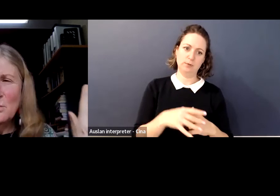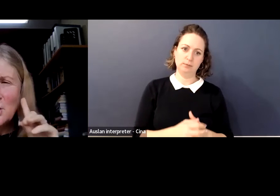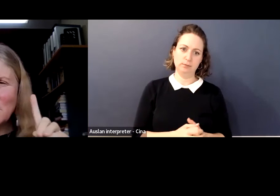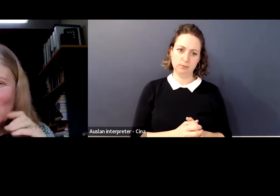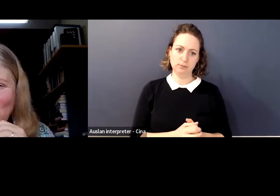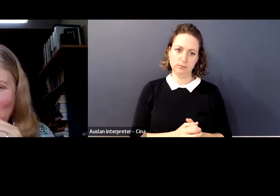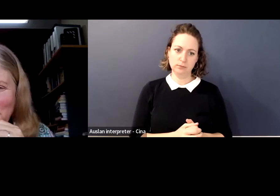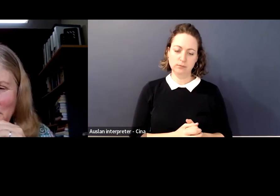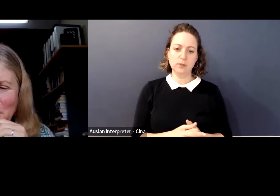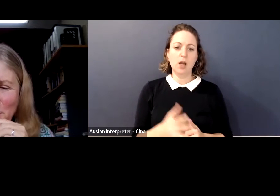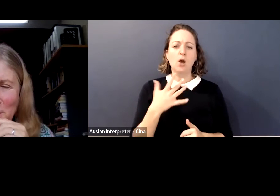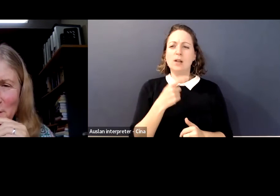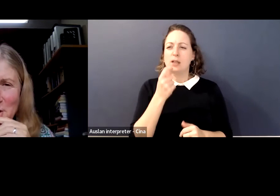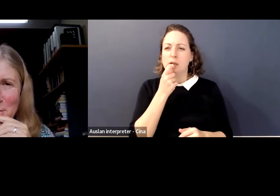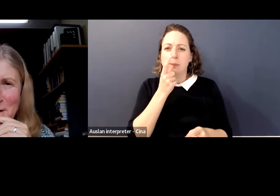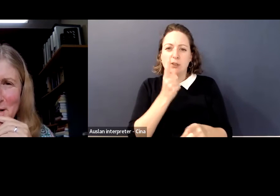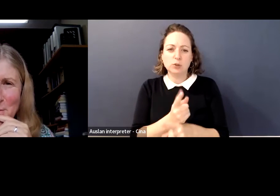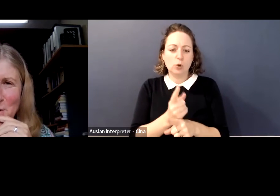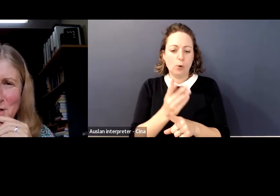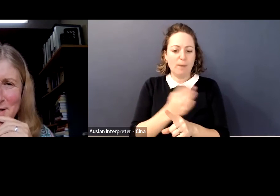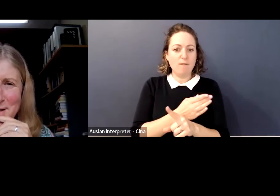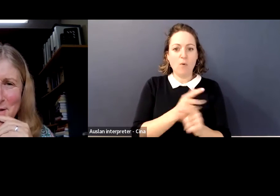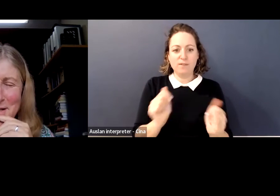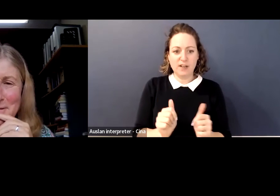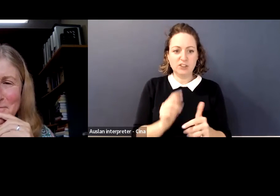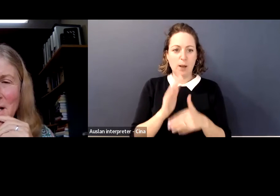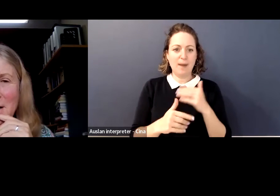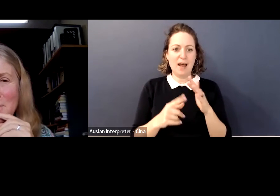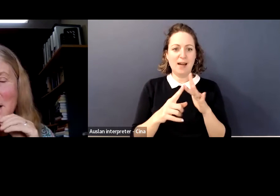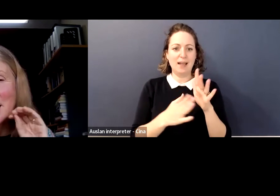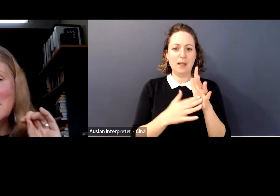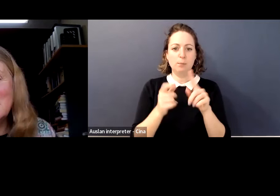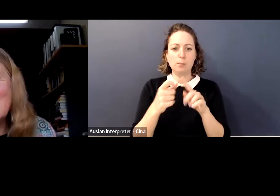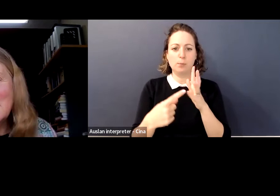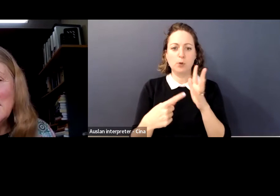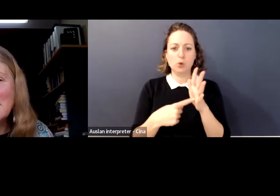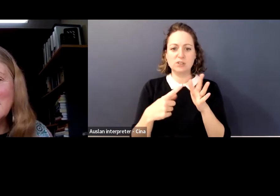I just want to talk briefly before we finish up about imputed disability and in cases,